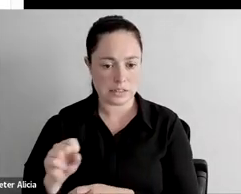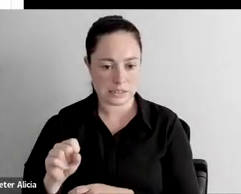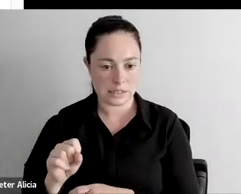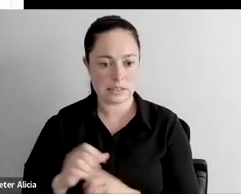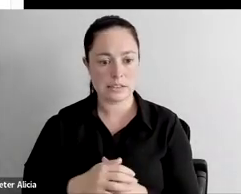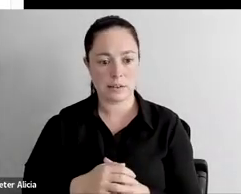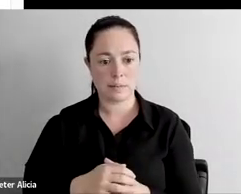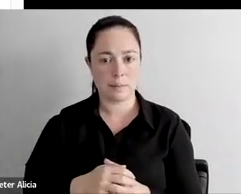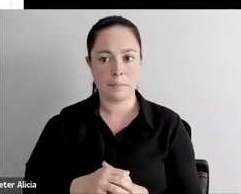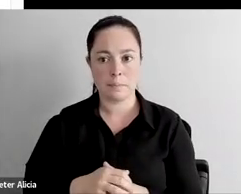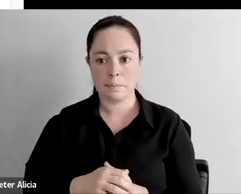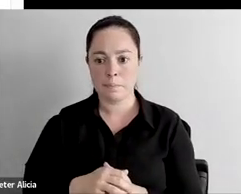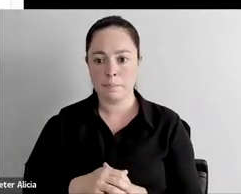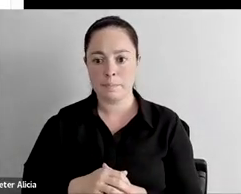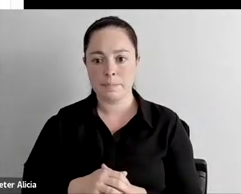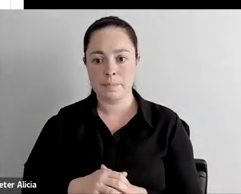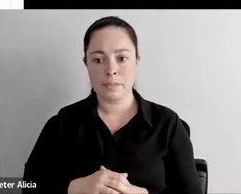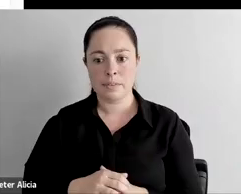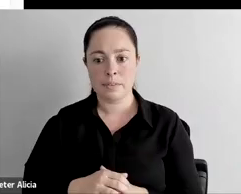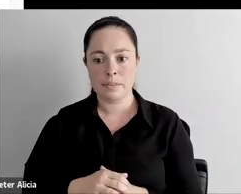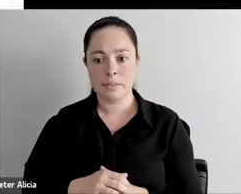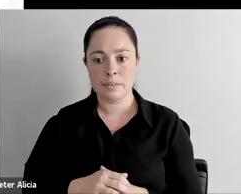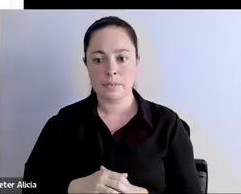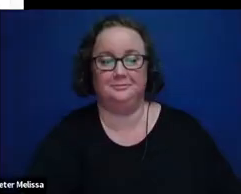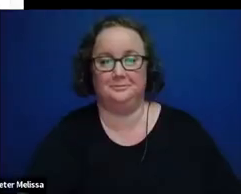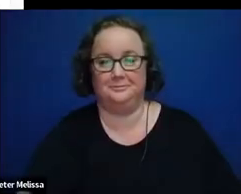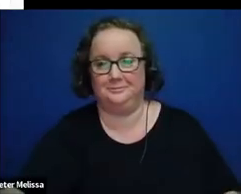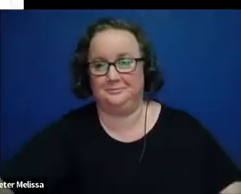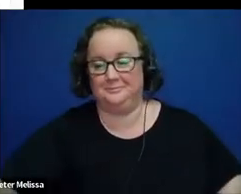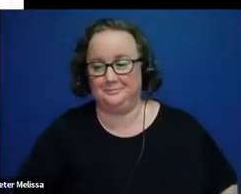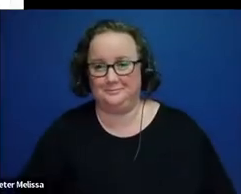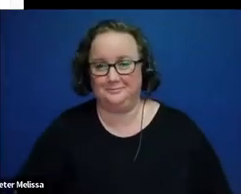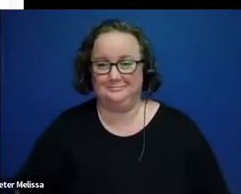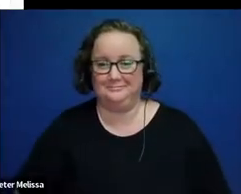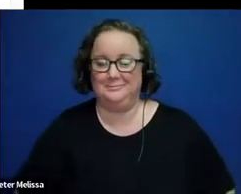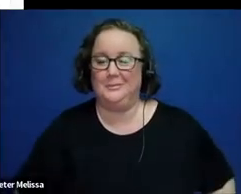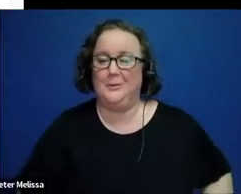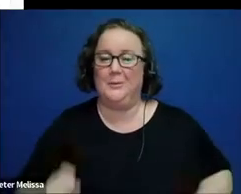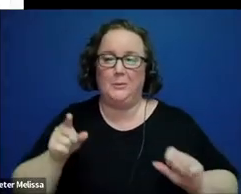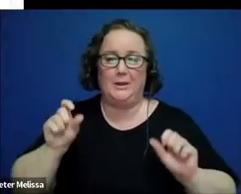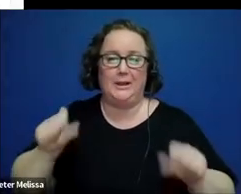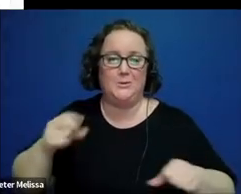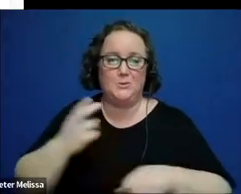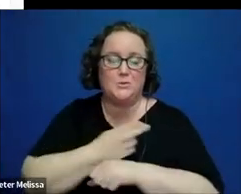So you could use these numbers then to pressure policymakers and states to really expand access to